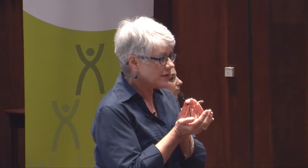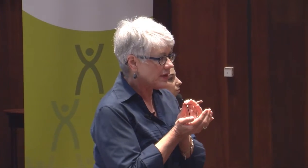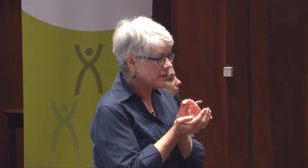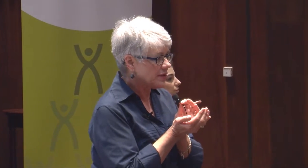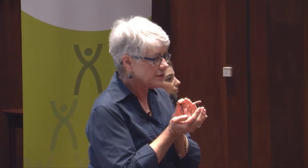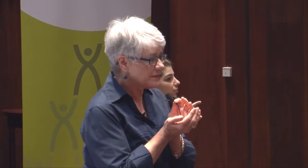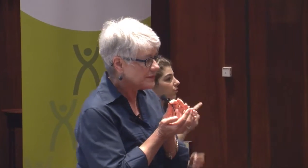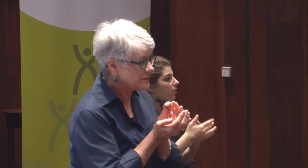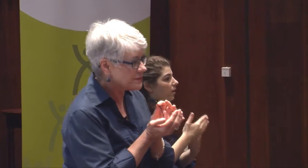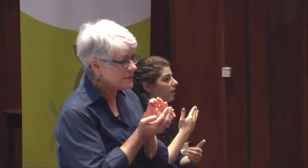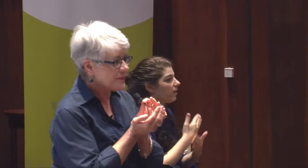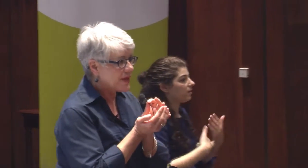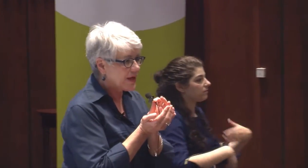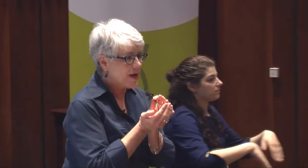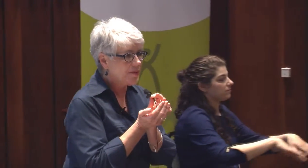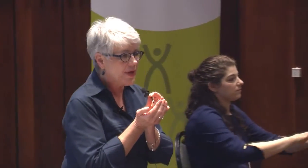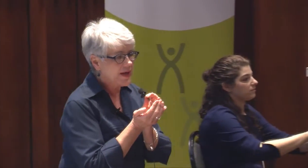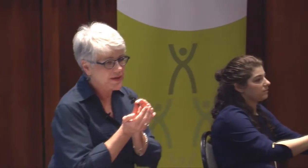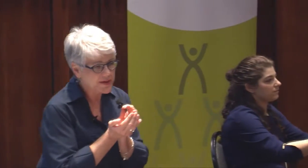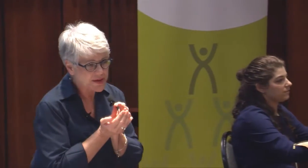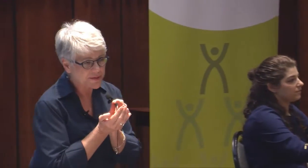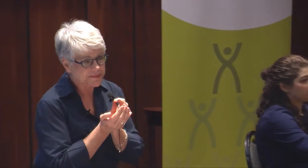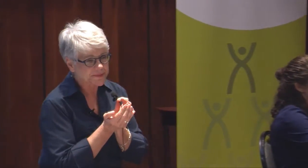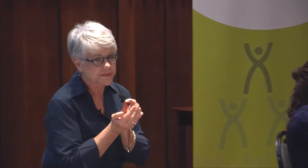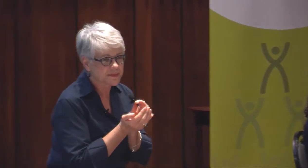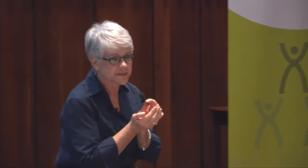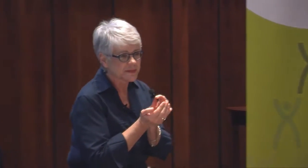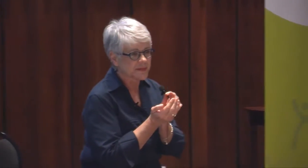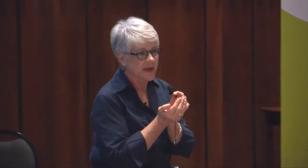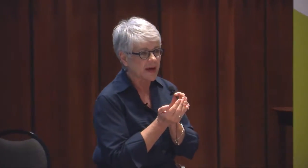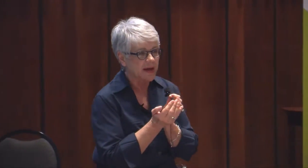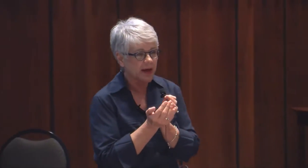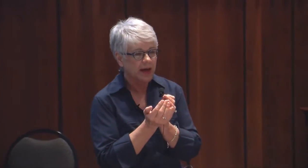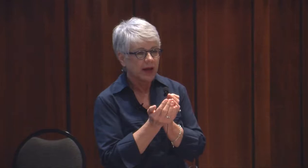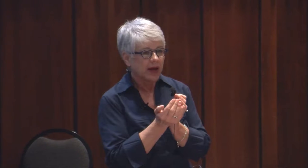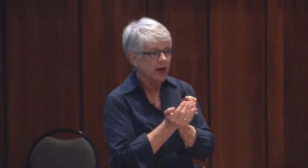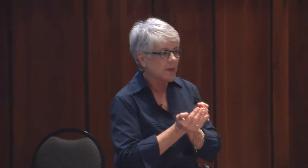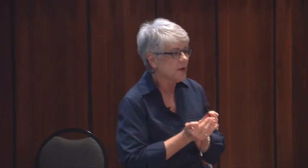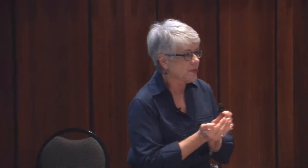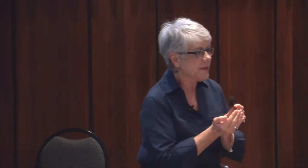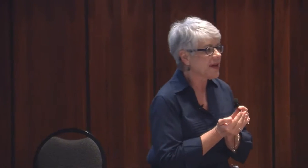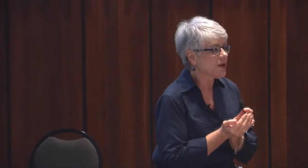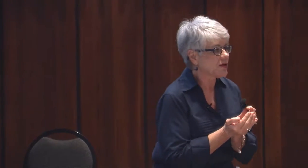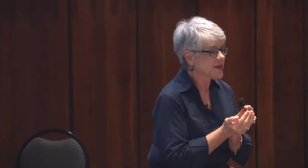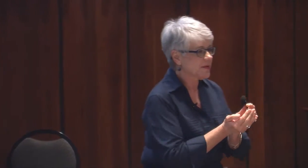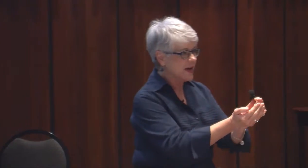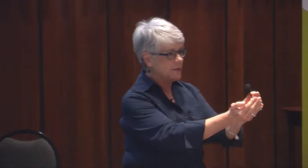in front of you. Cup your hands. Okay, bring them in close - some of you have them